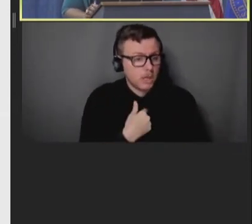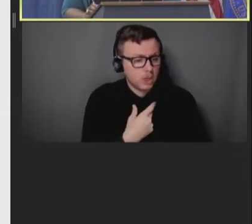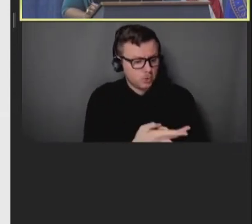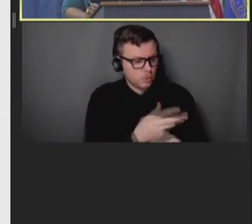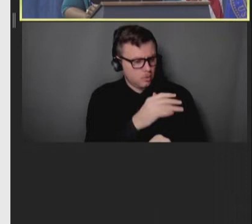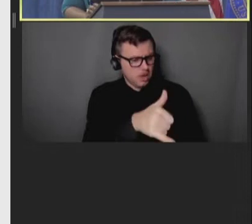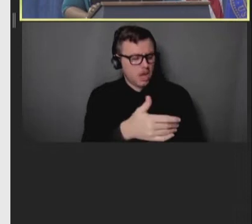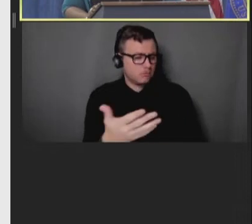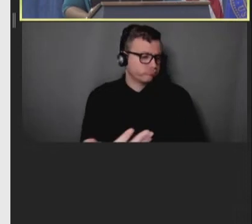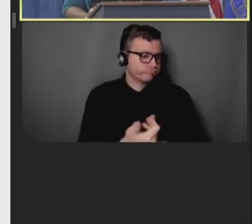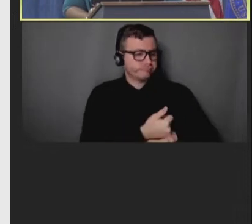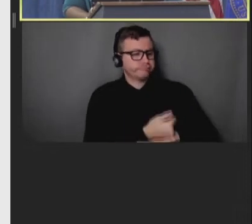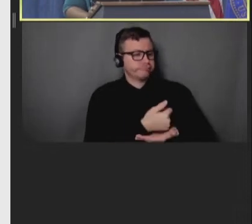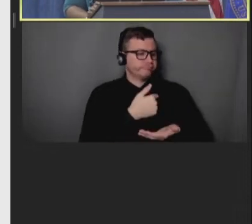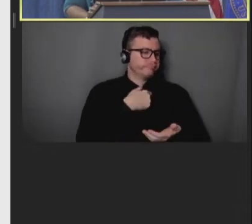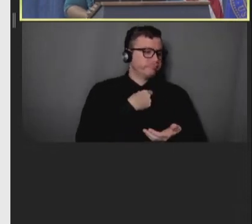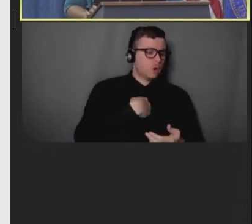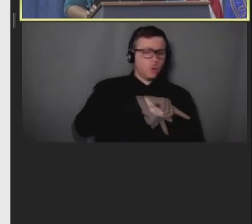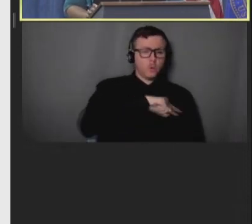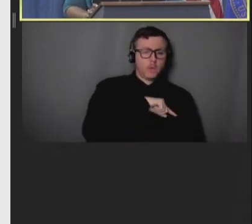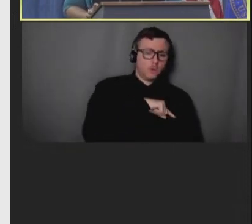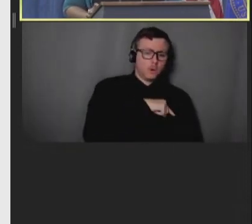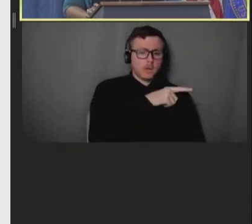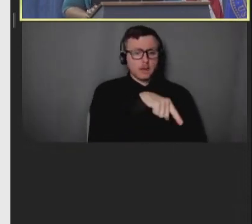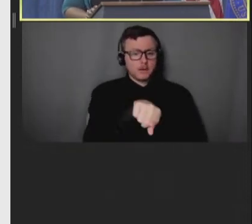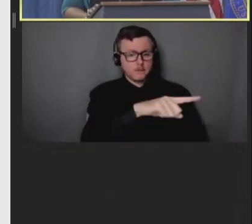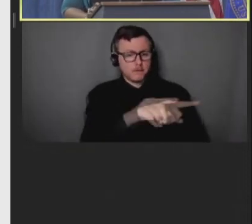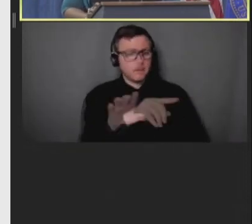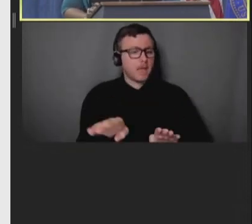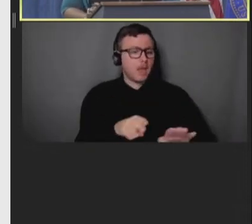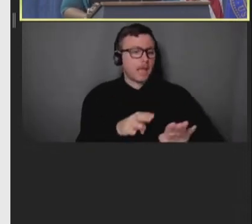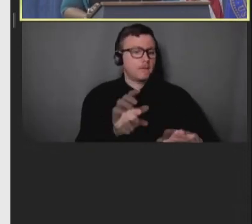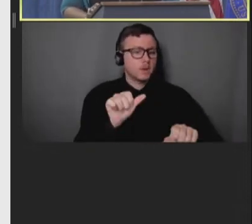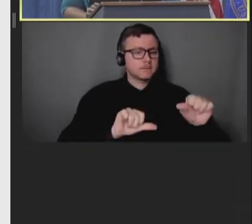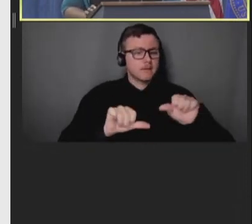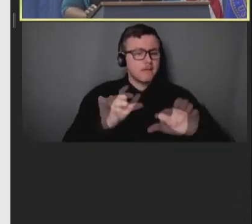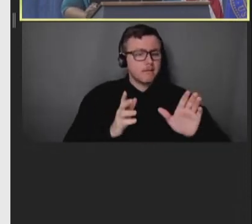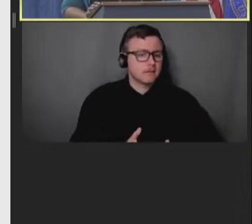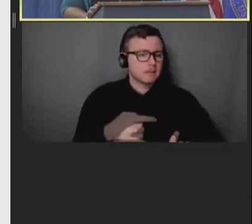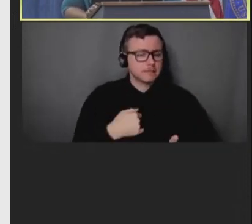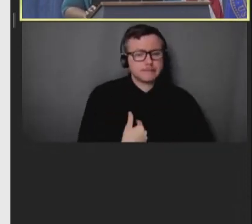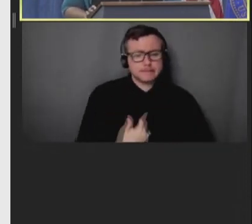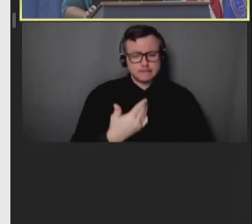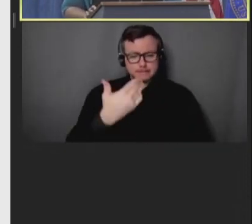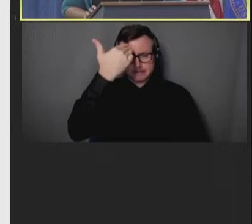"Okay, we'll go out and find behavioral scientists who have done this and are way smarter